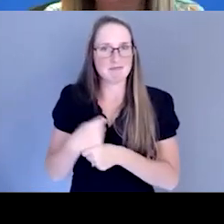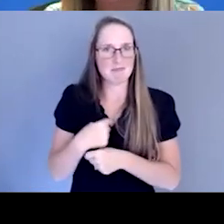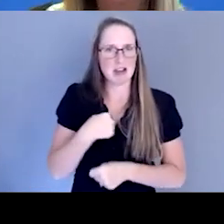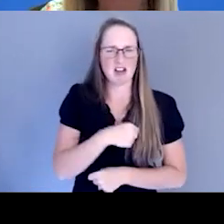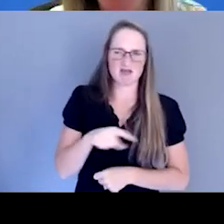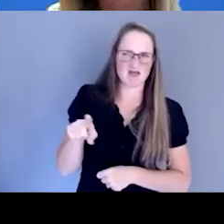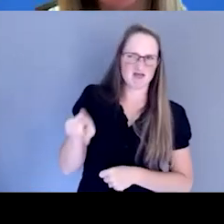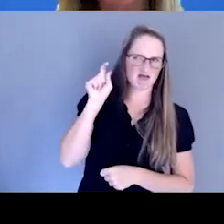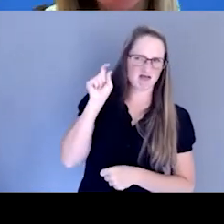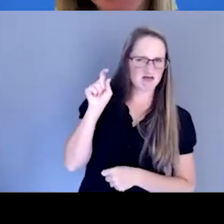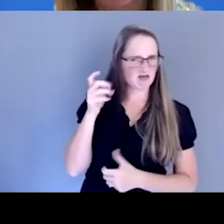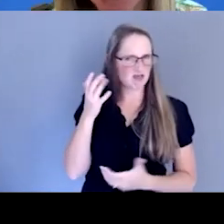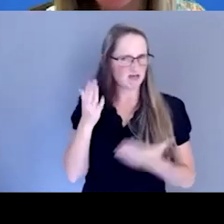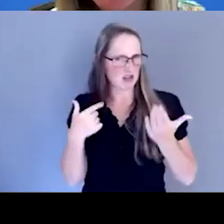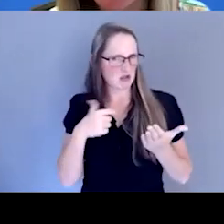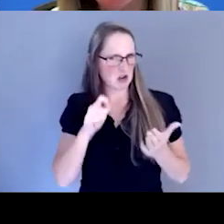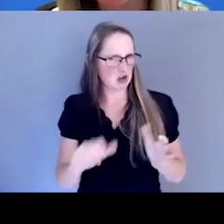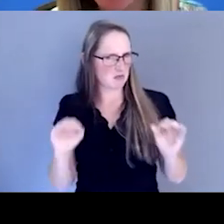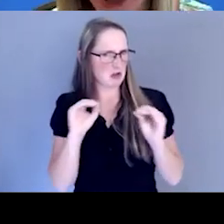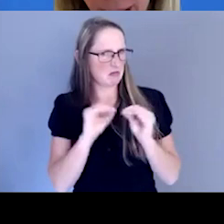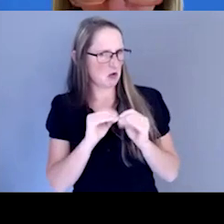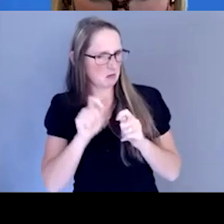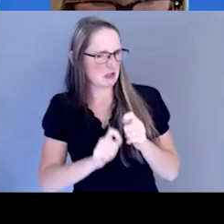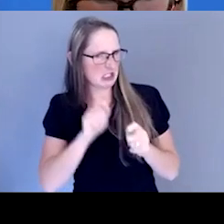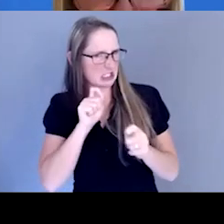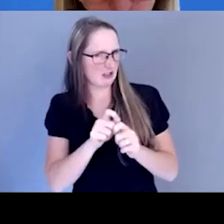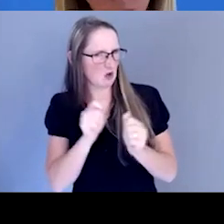maybe we should be more precise in our language,